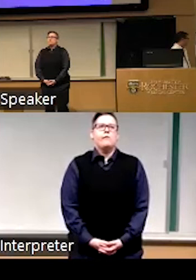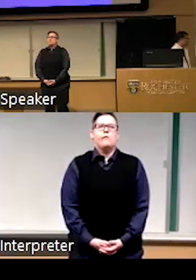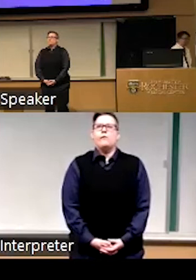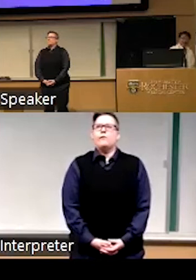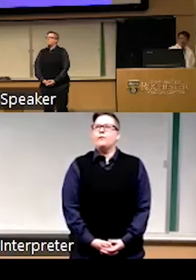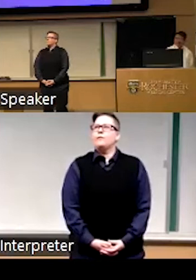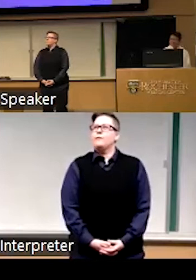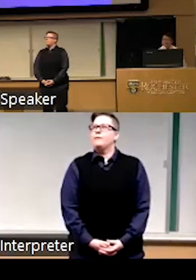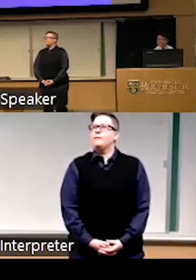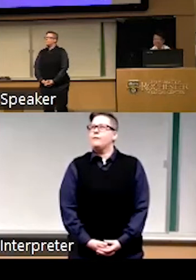thank you